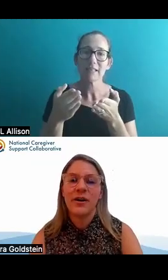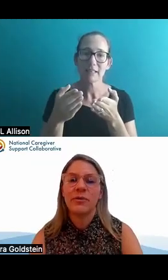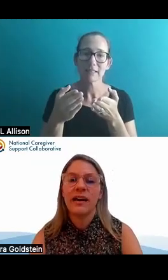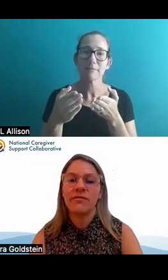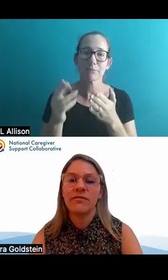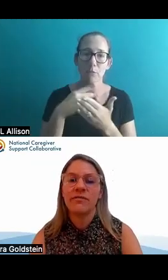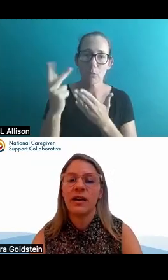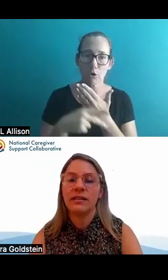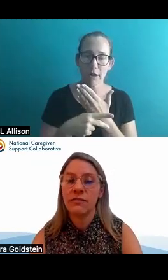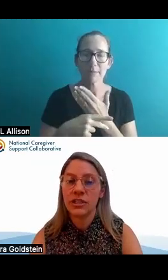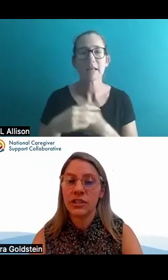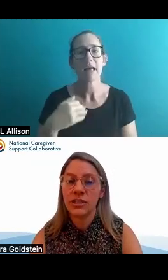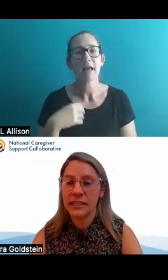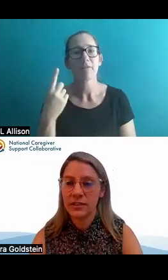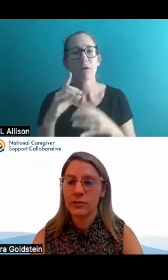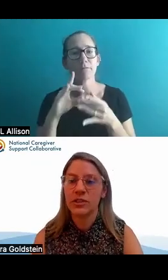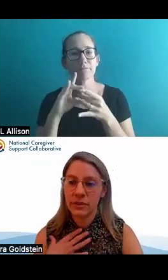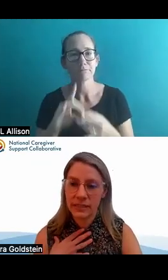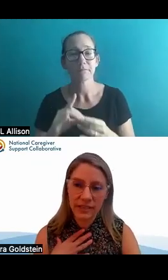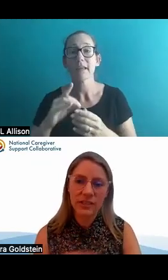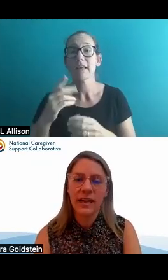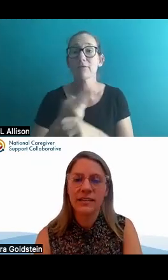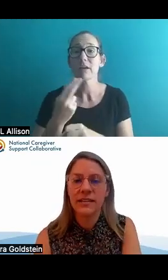We have one on leveraging volunteers, which USAging has